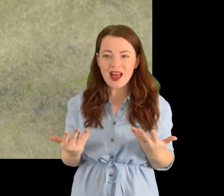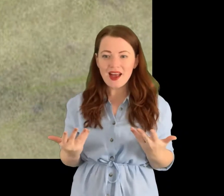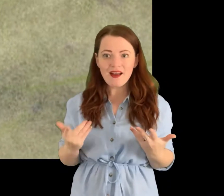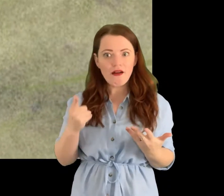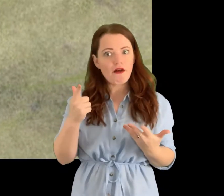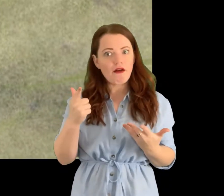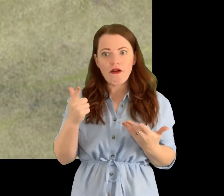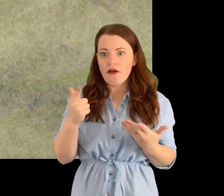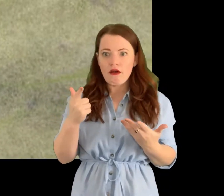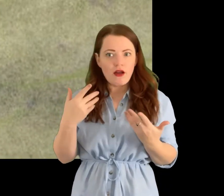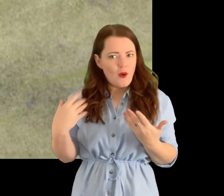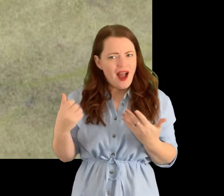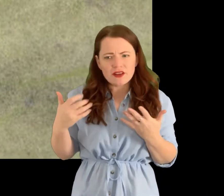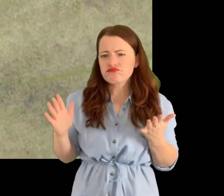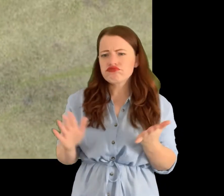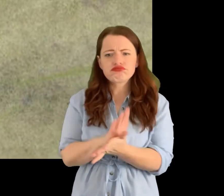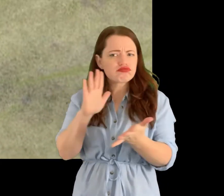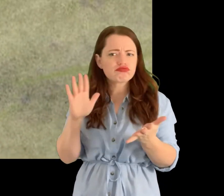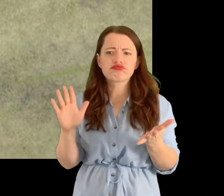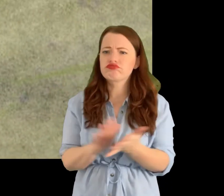And they were having more fun than it is almost possible to have